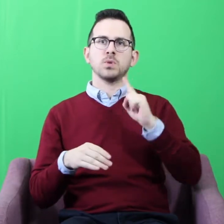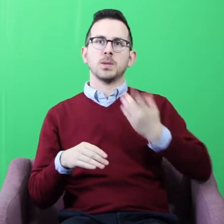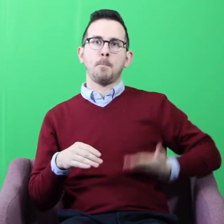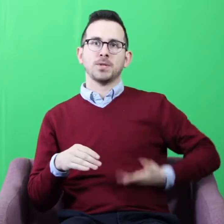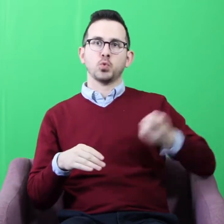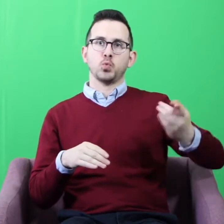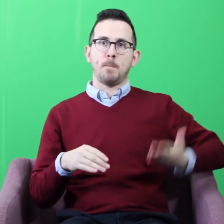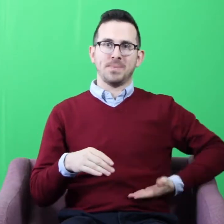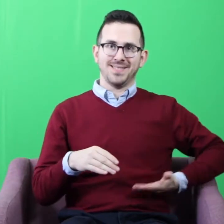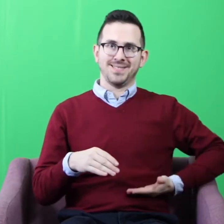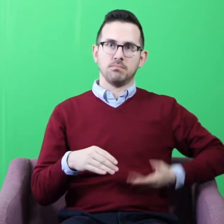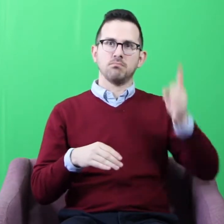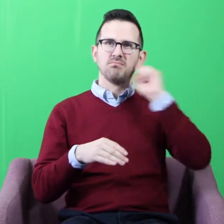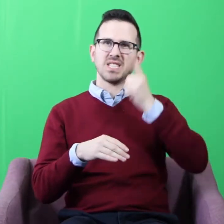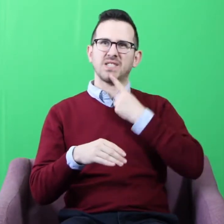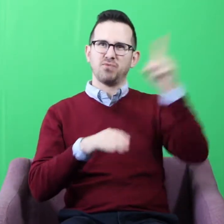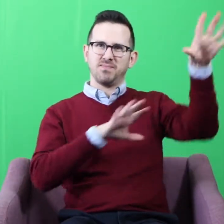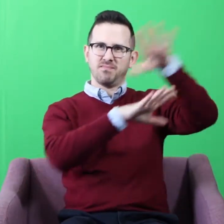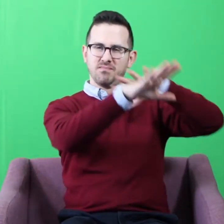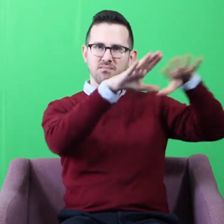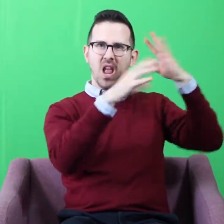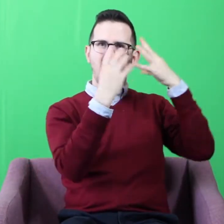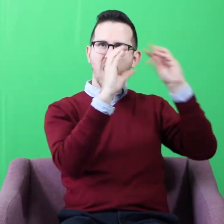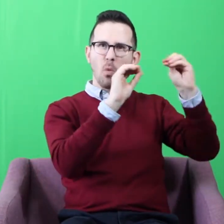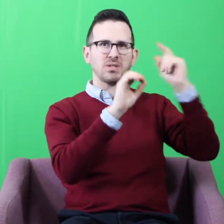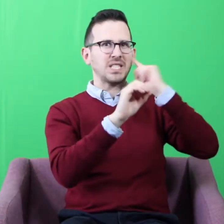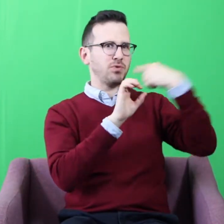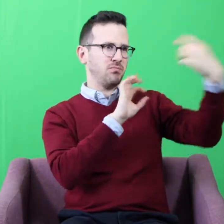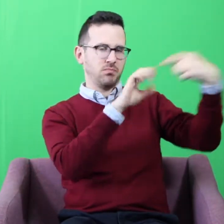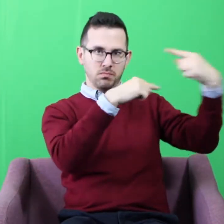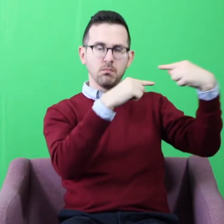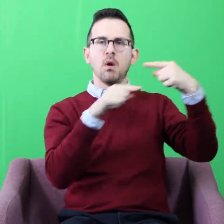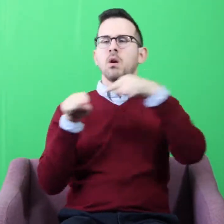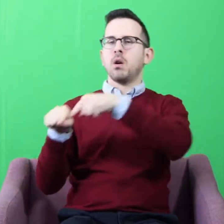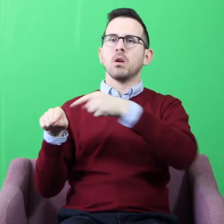one is business to business: hearing institutions such as education establishments